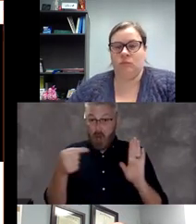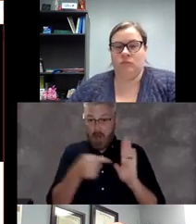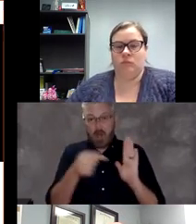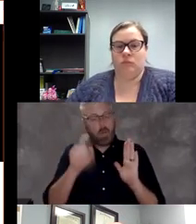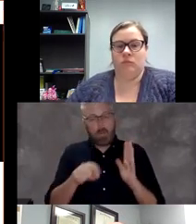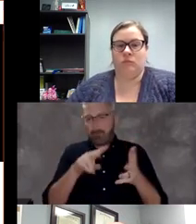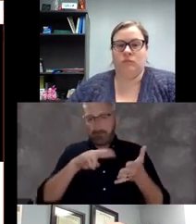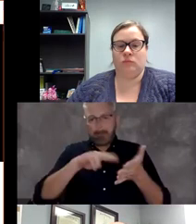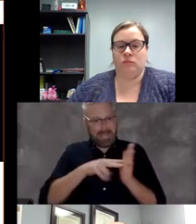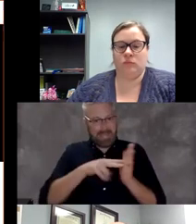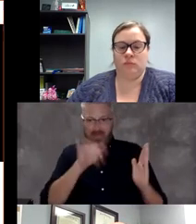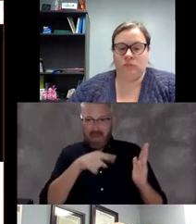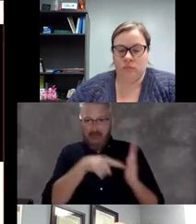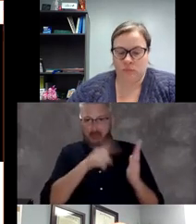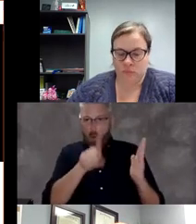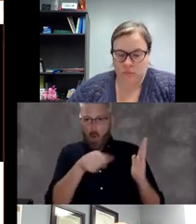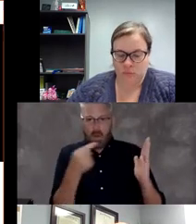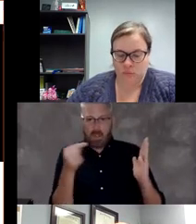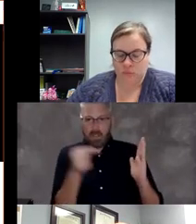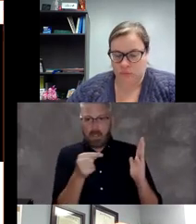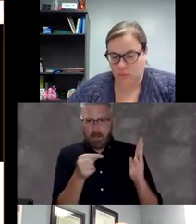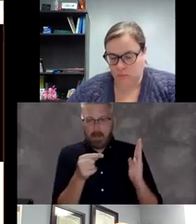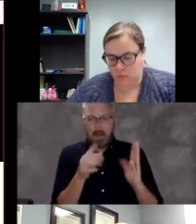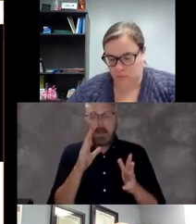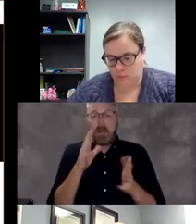IT'S DEFINED TO MEAN. THE COMMON USAGE IS NOT